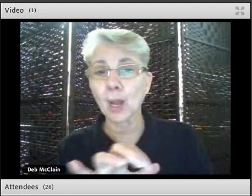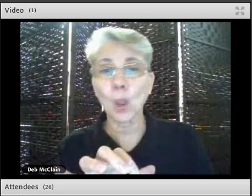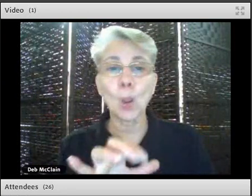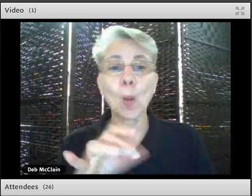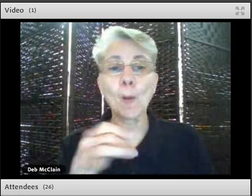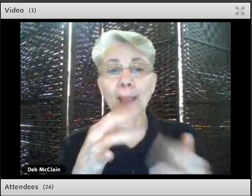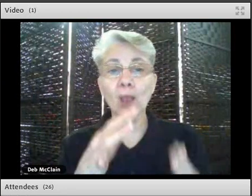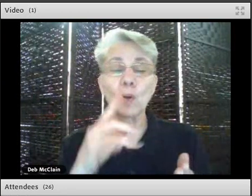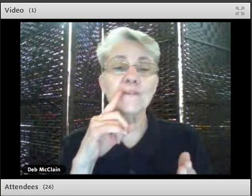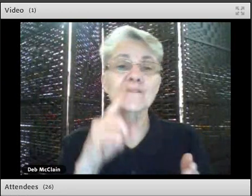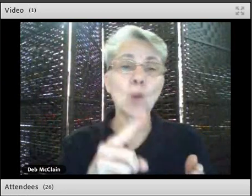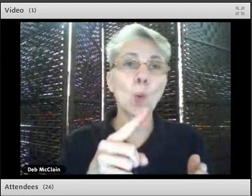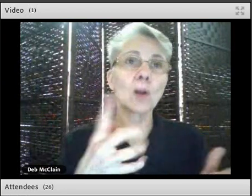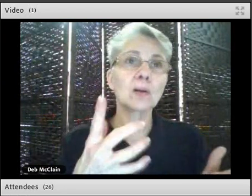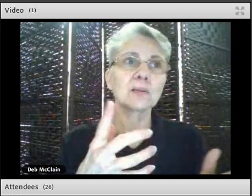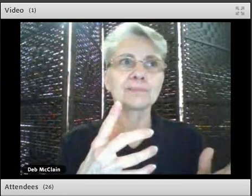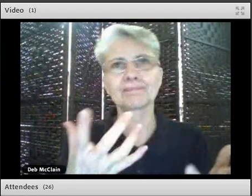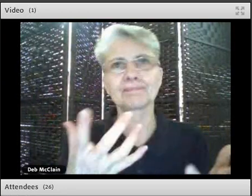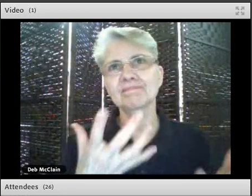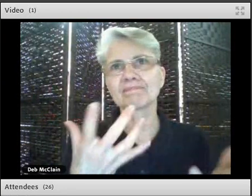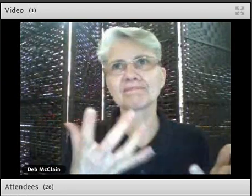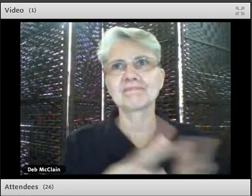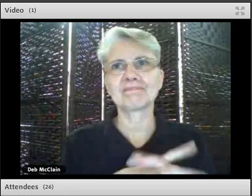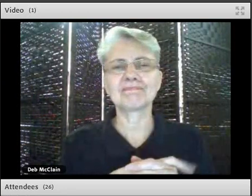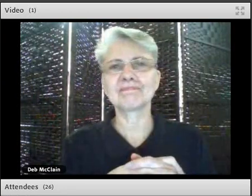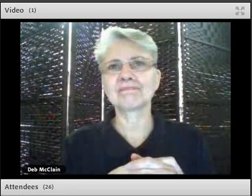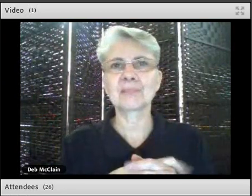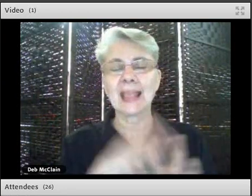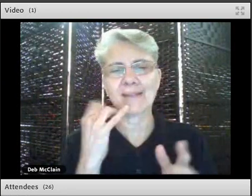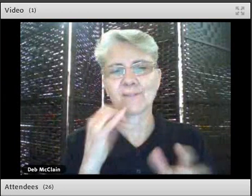the performers would be in a 511 field.